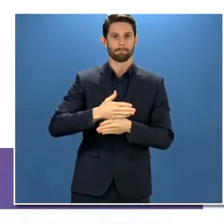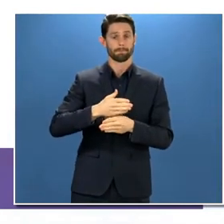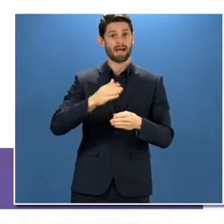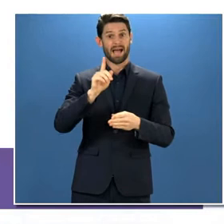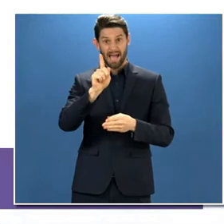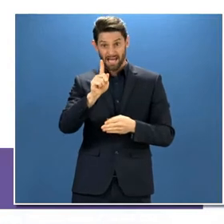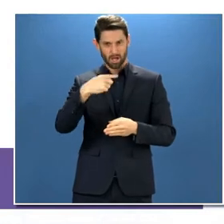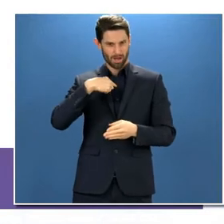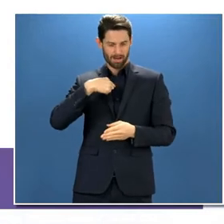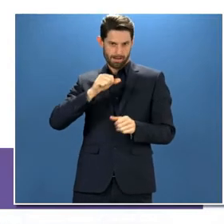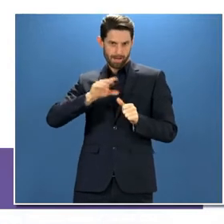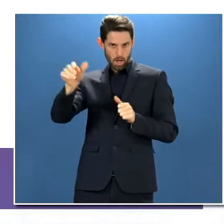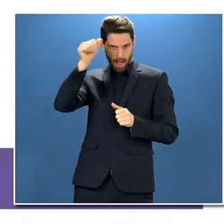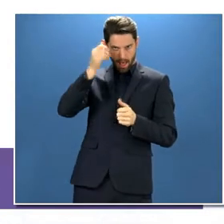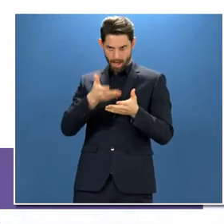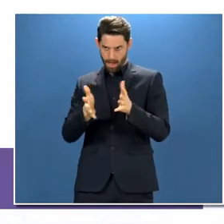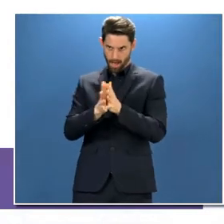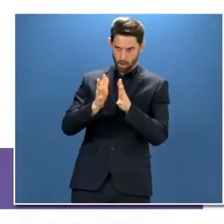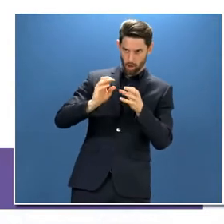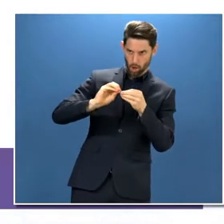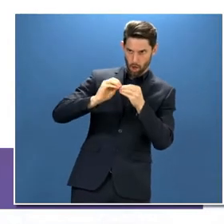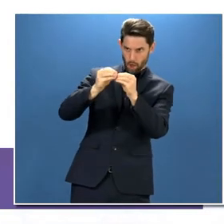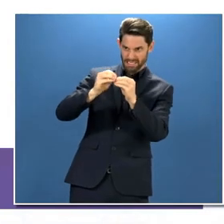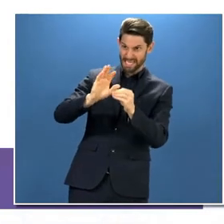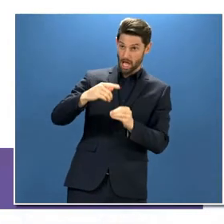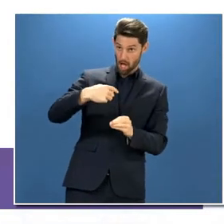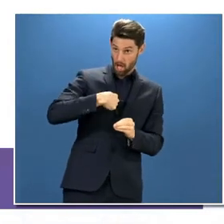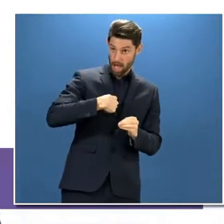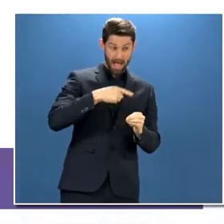negotiate an agreement whereby you might fix the house after you leave.